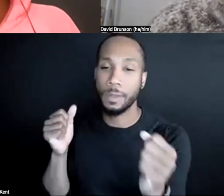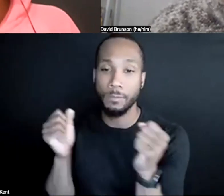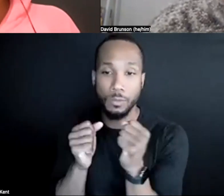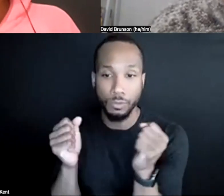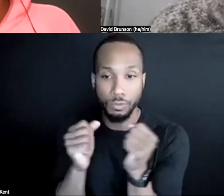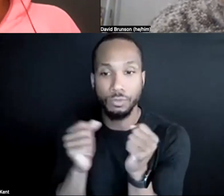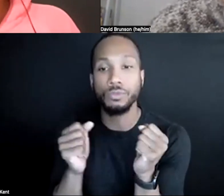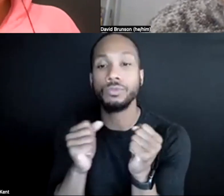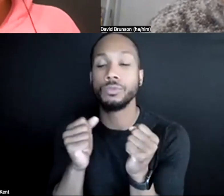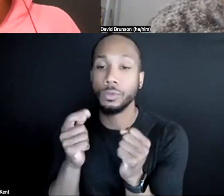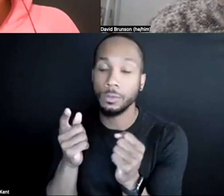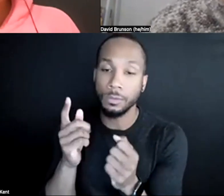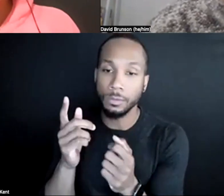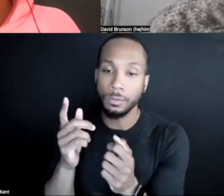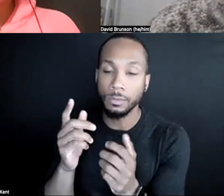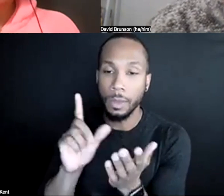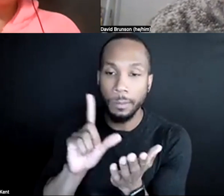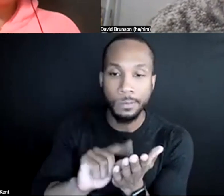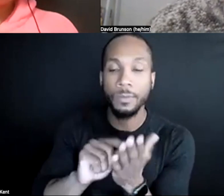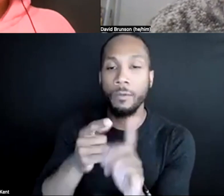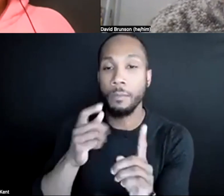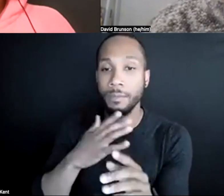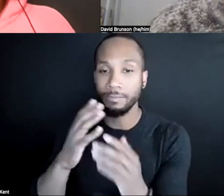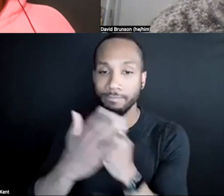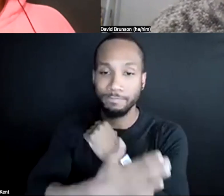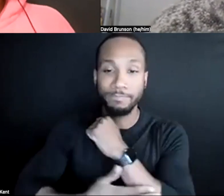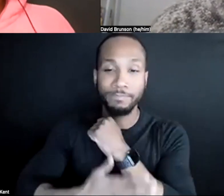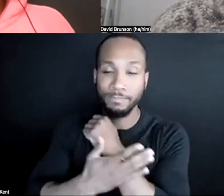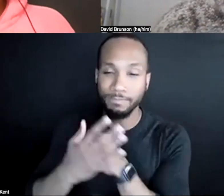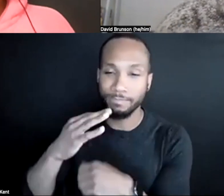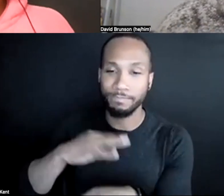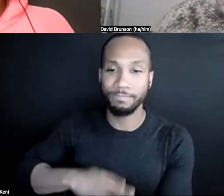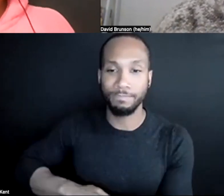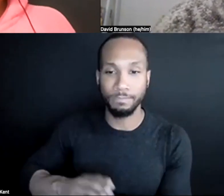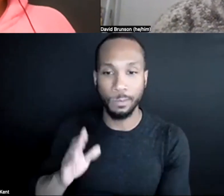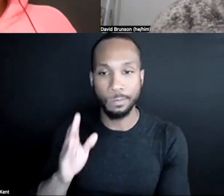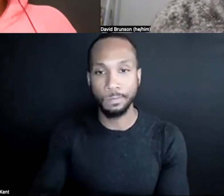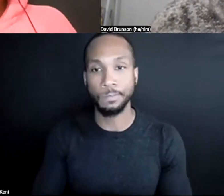los periódicos de mi país Prayer